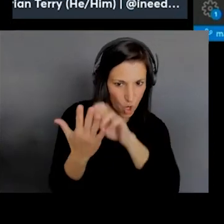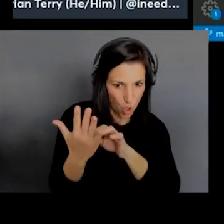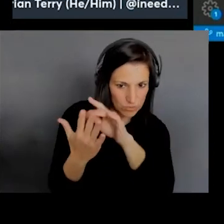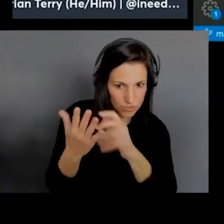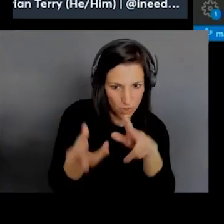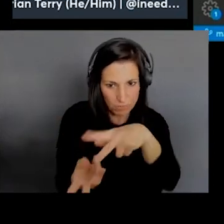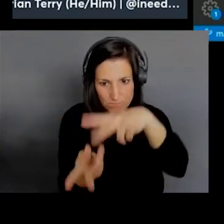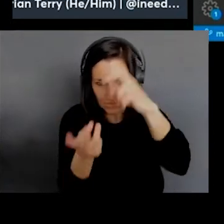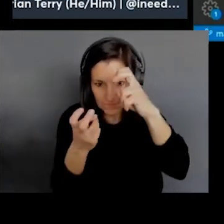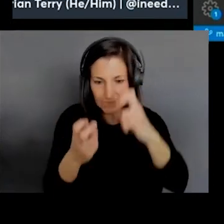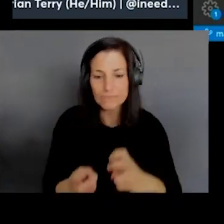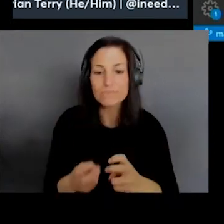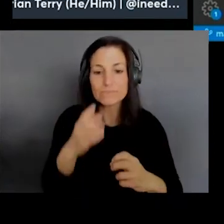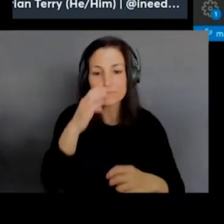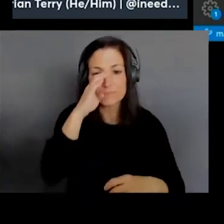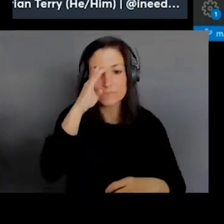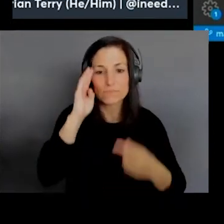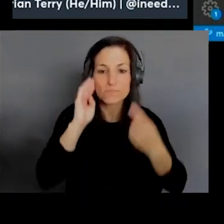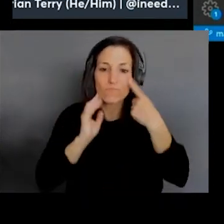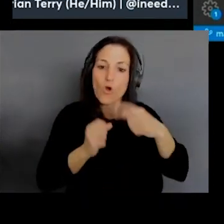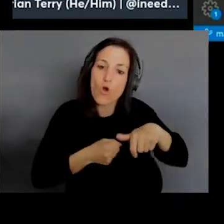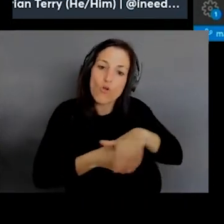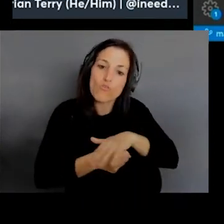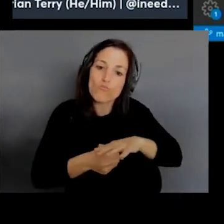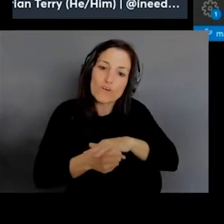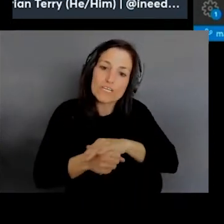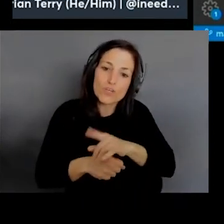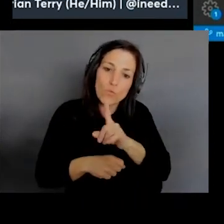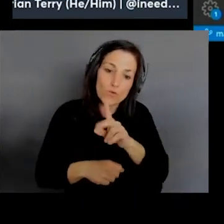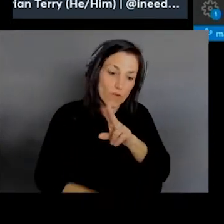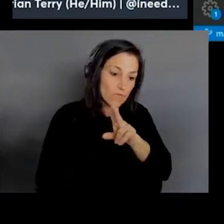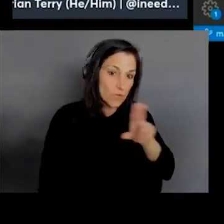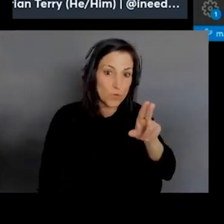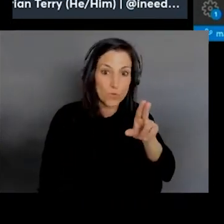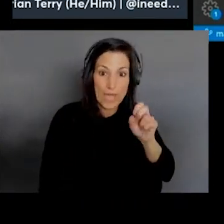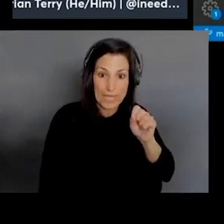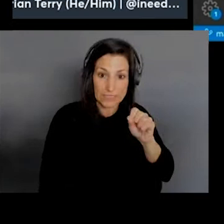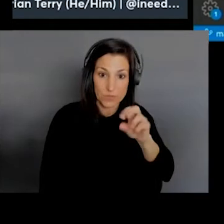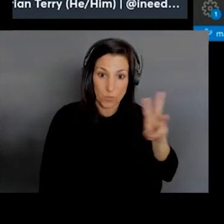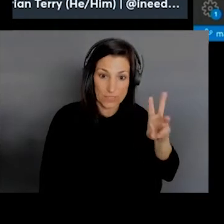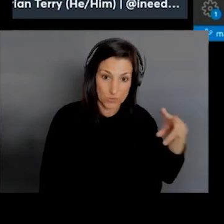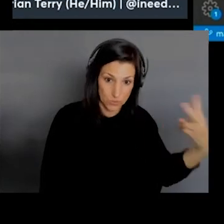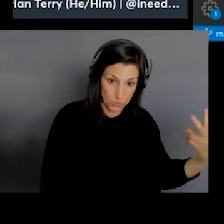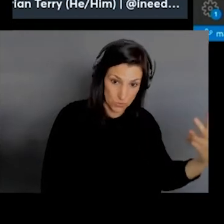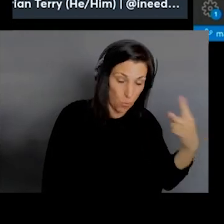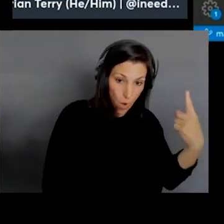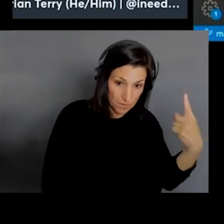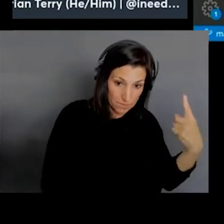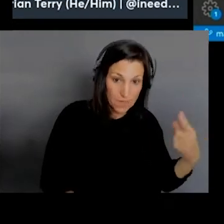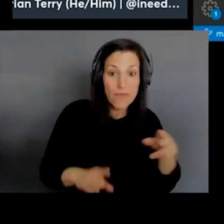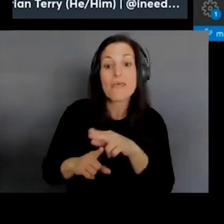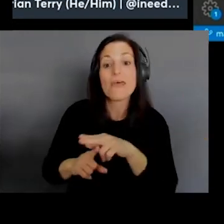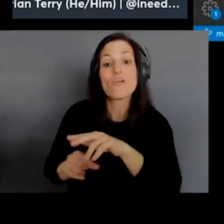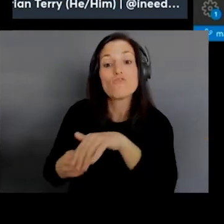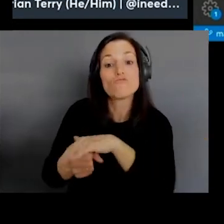region one, will be US-East-1 and then region two, will be US-West-2. Right? So we're going East Coast and West Coast.